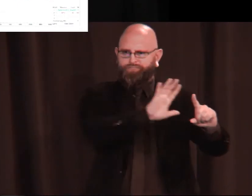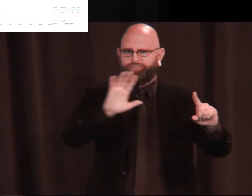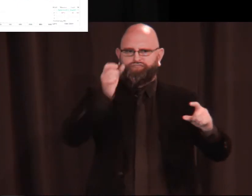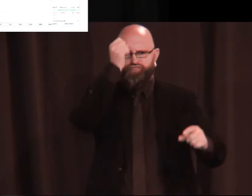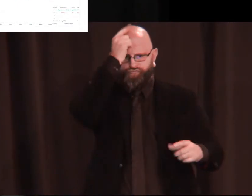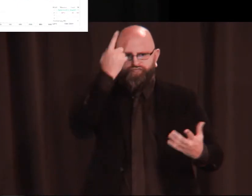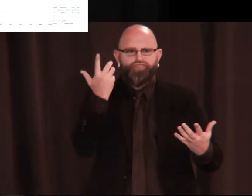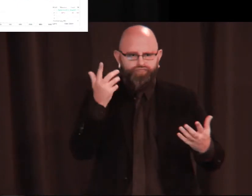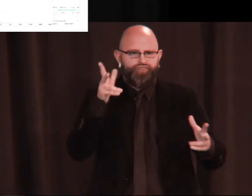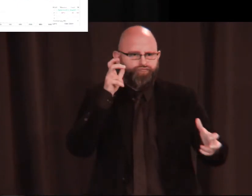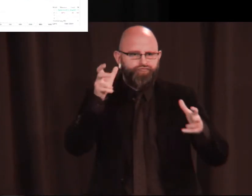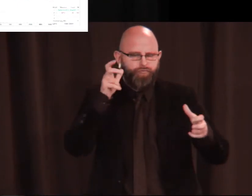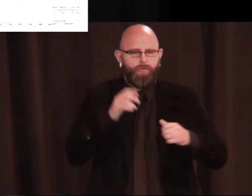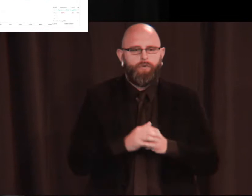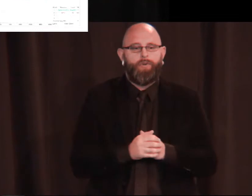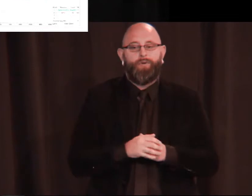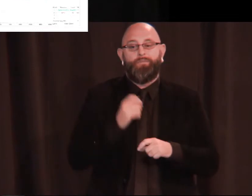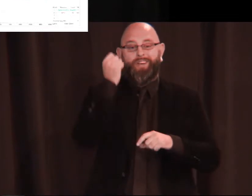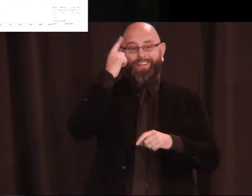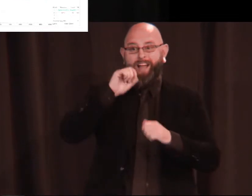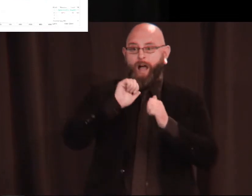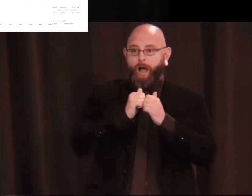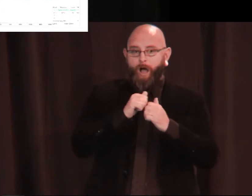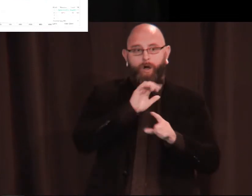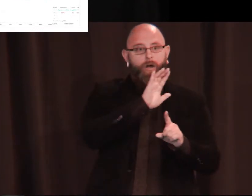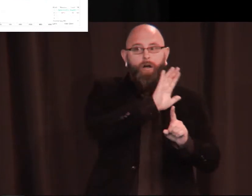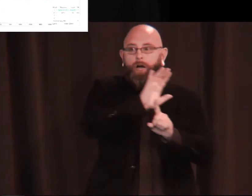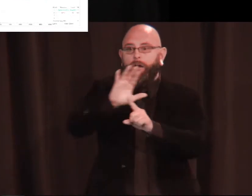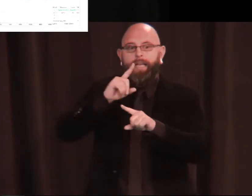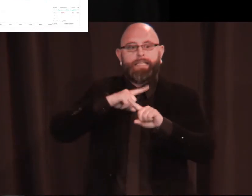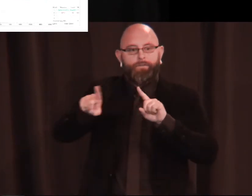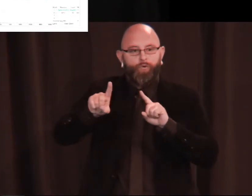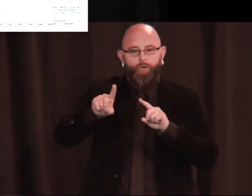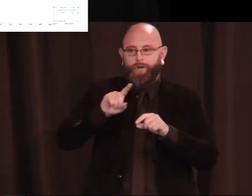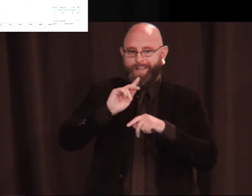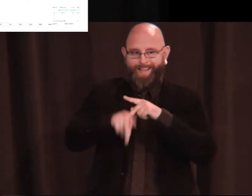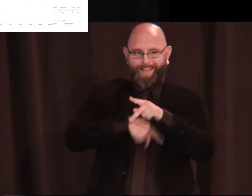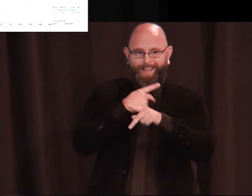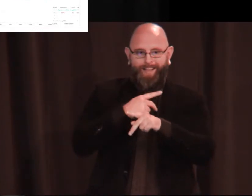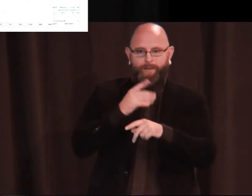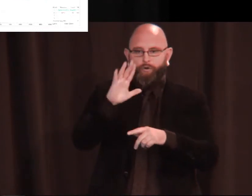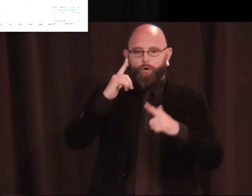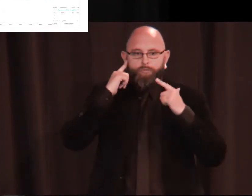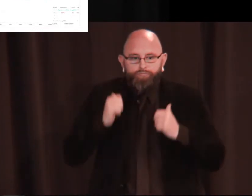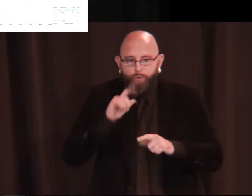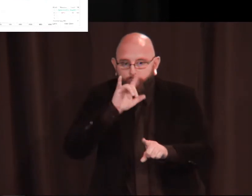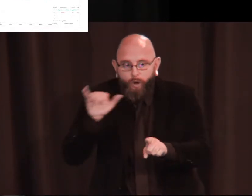different configurations of hearing loss can impact access to speech.